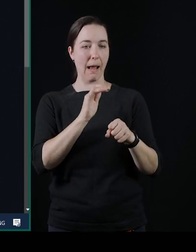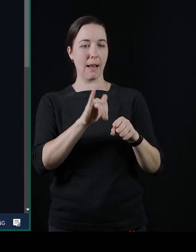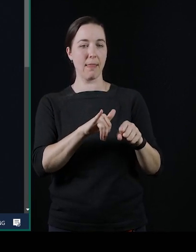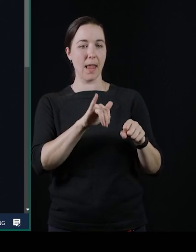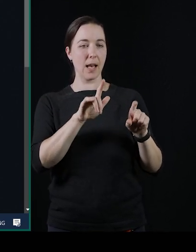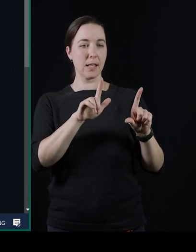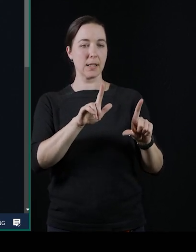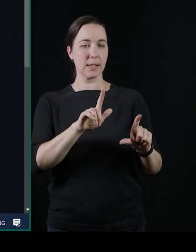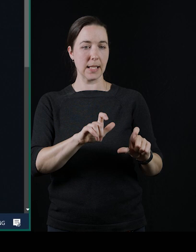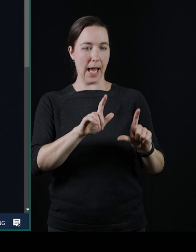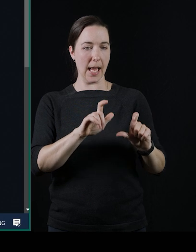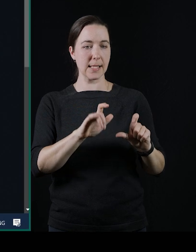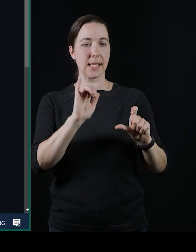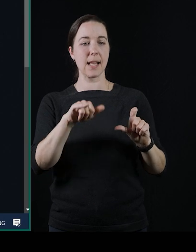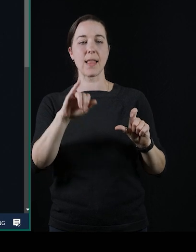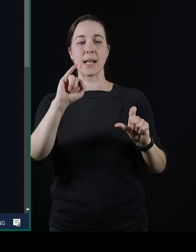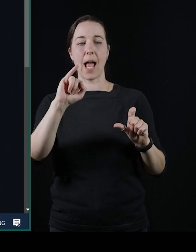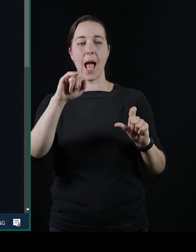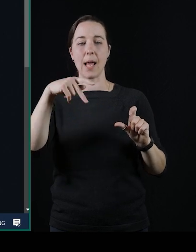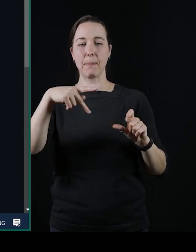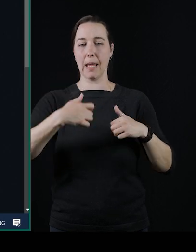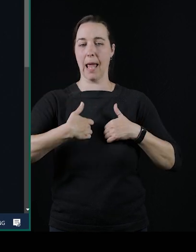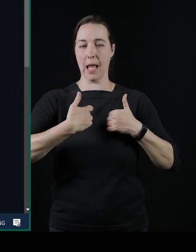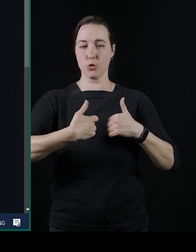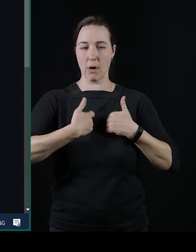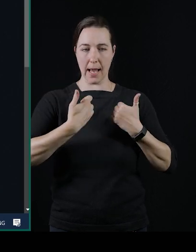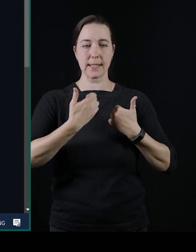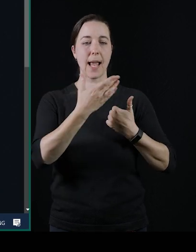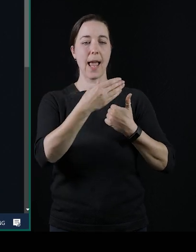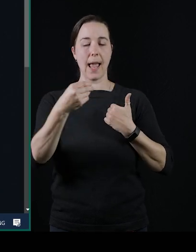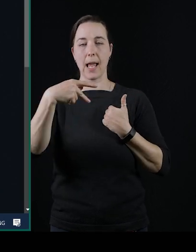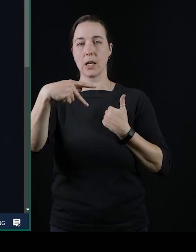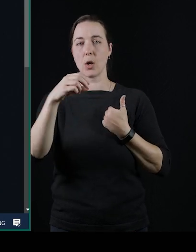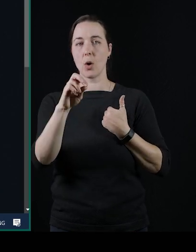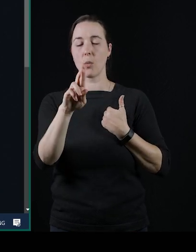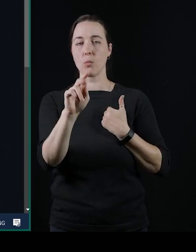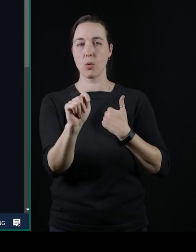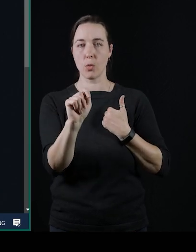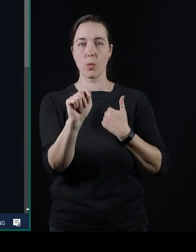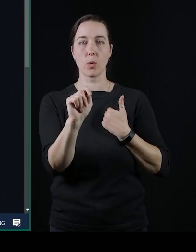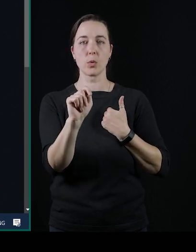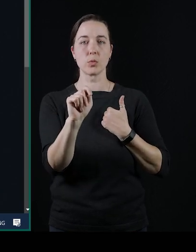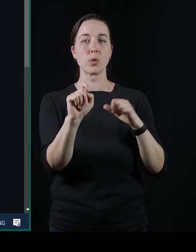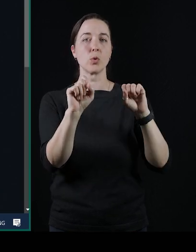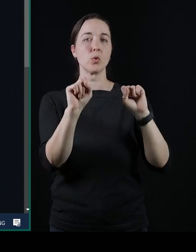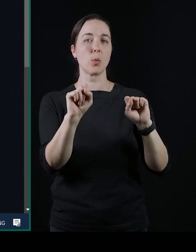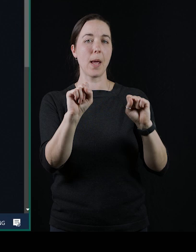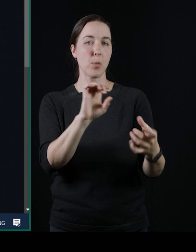from this multiplayer server which is an IP address and a port to connect, right?